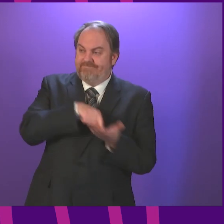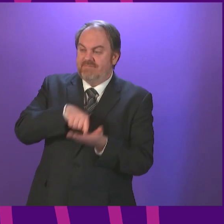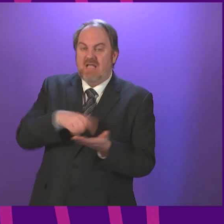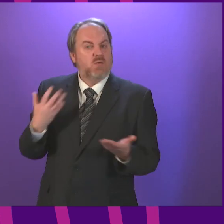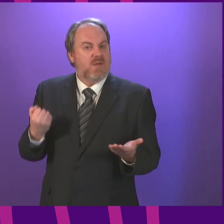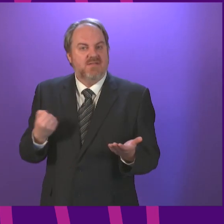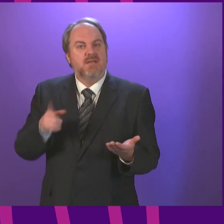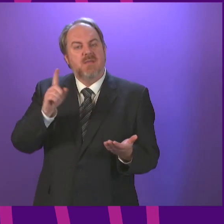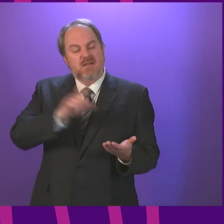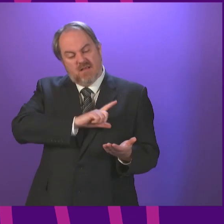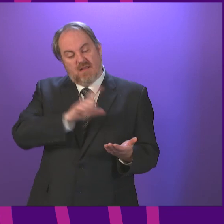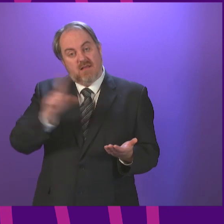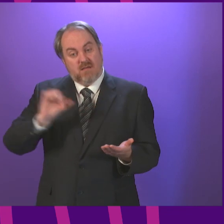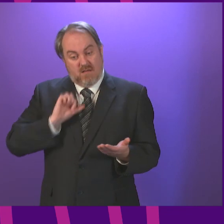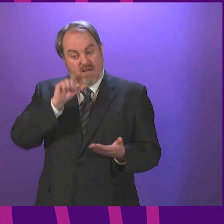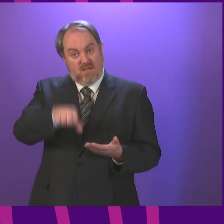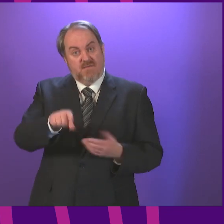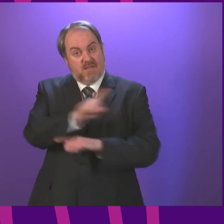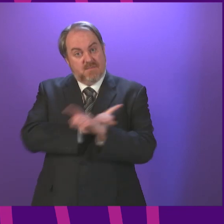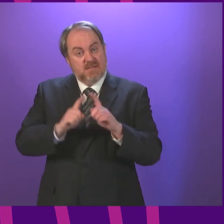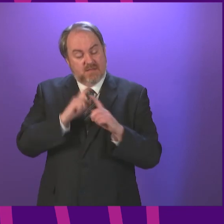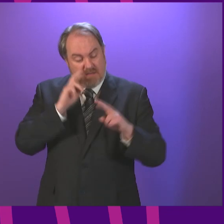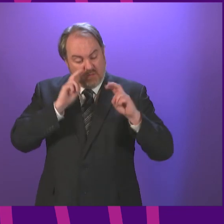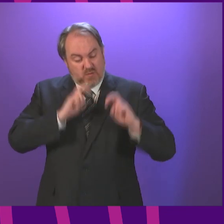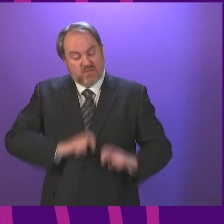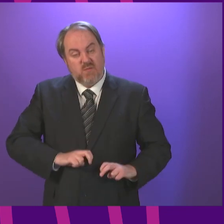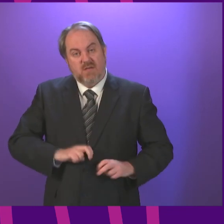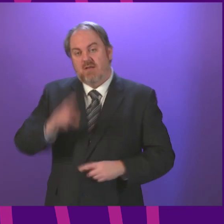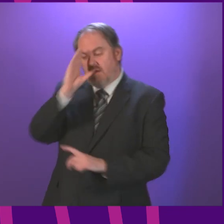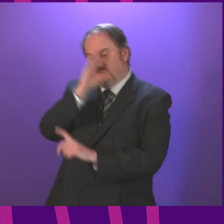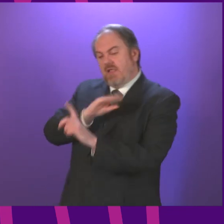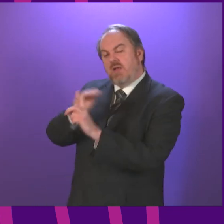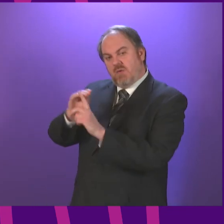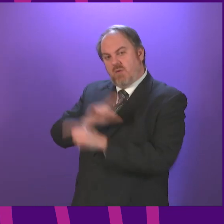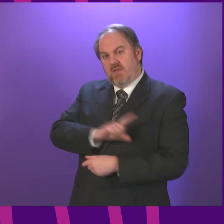it after today’s session of First Minister’s questions.